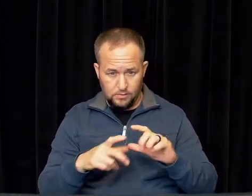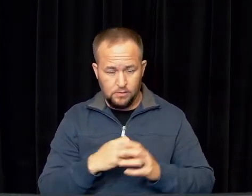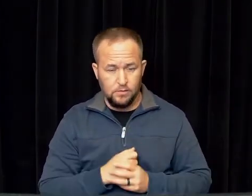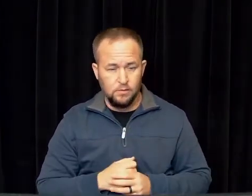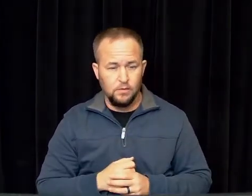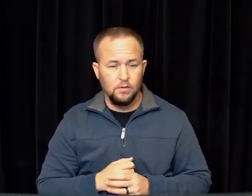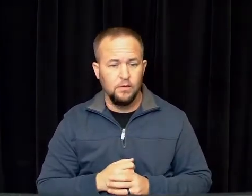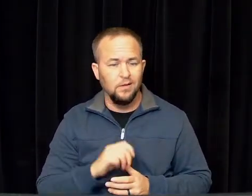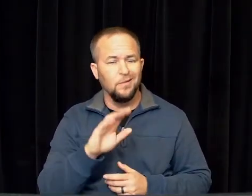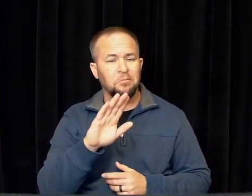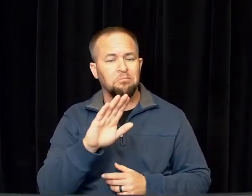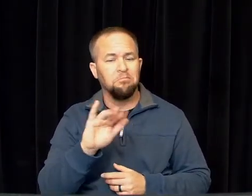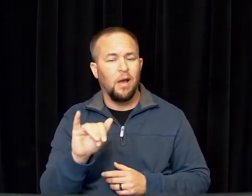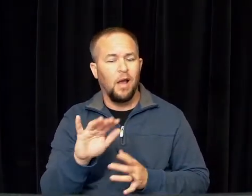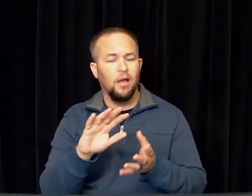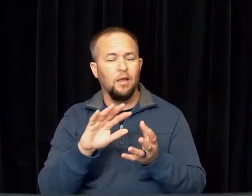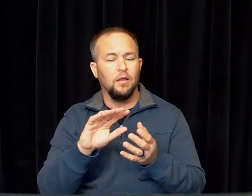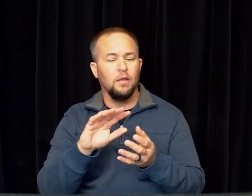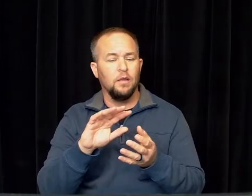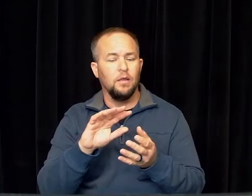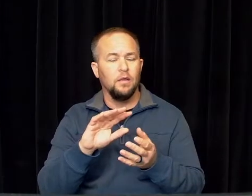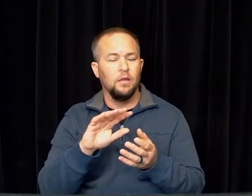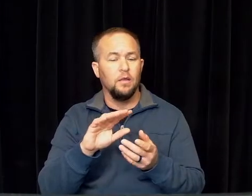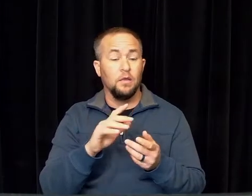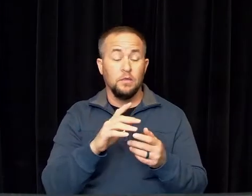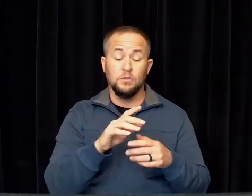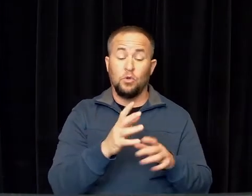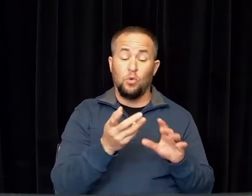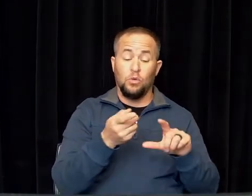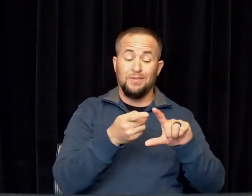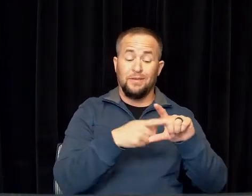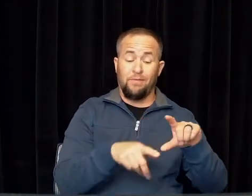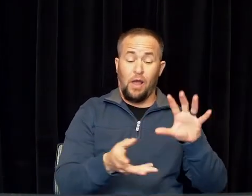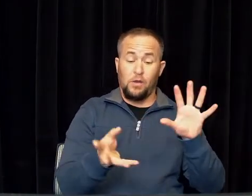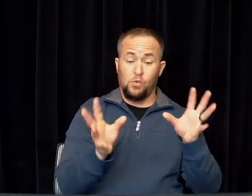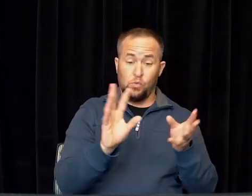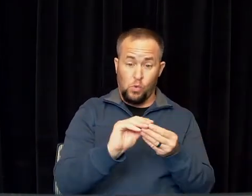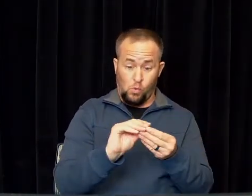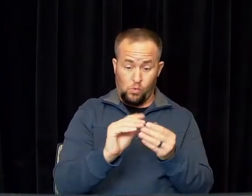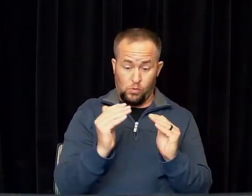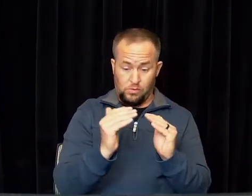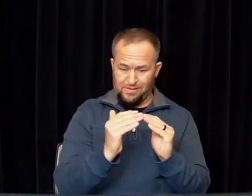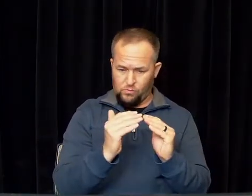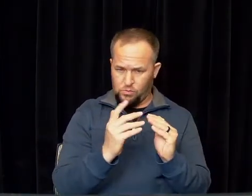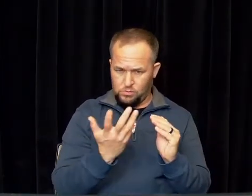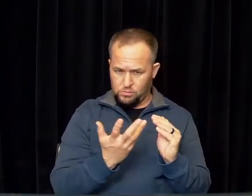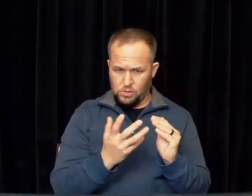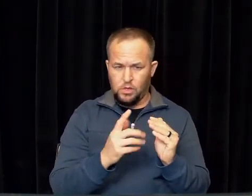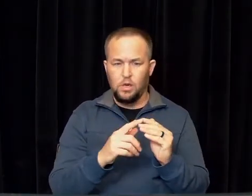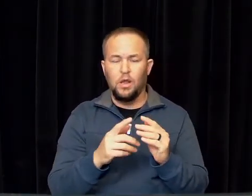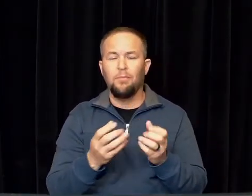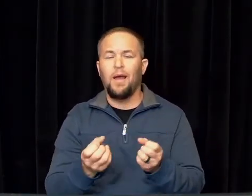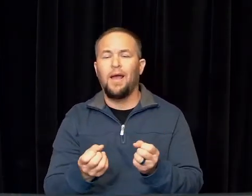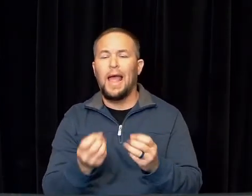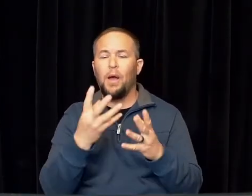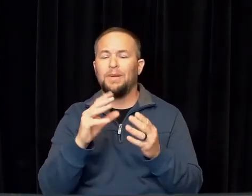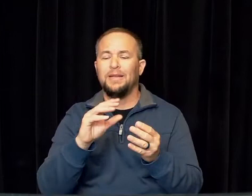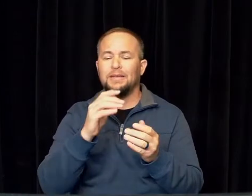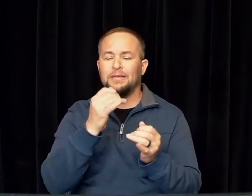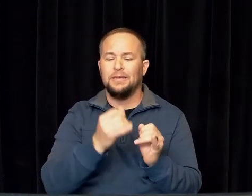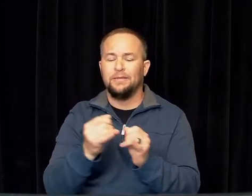the total by the amount of numbers. Divide by amount